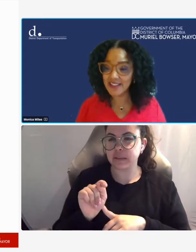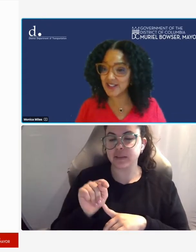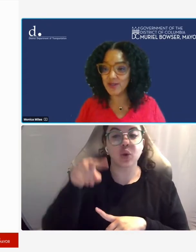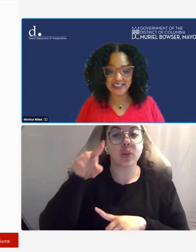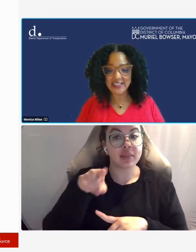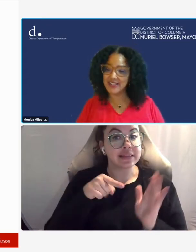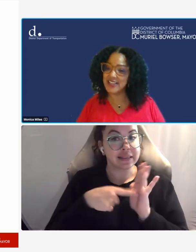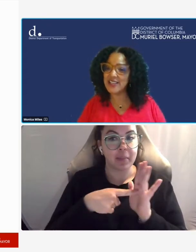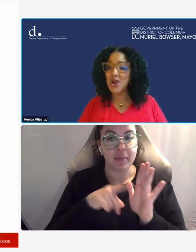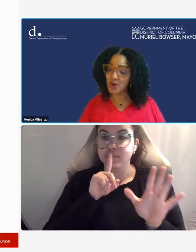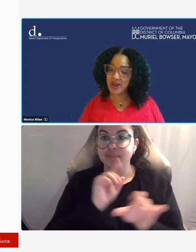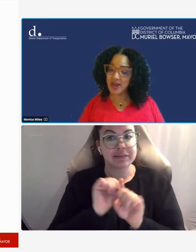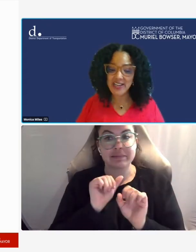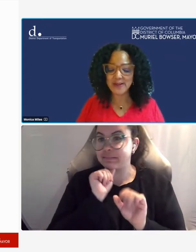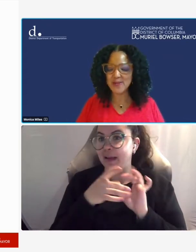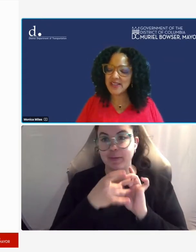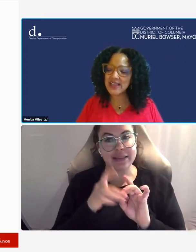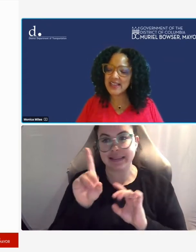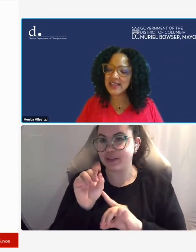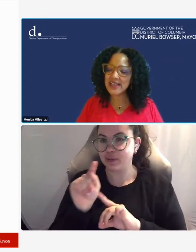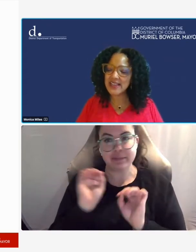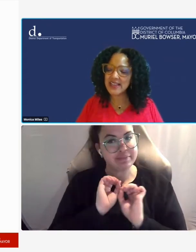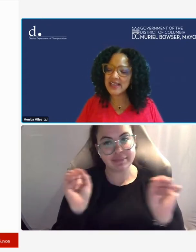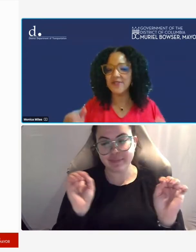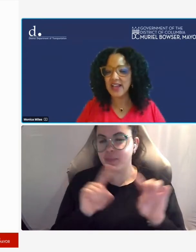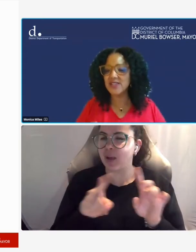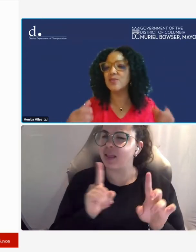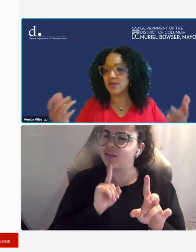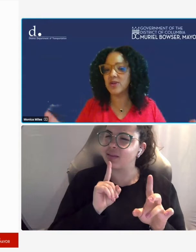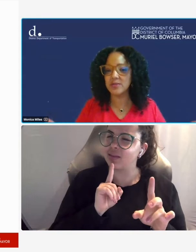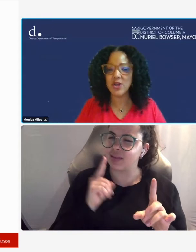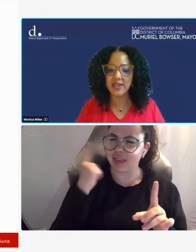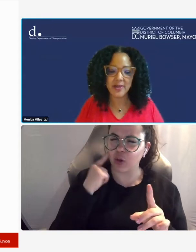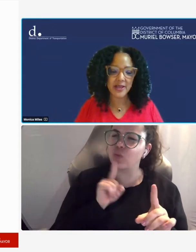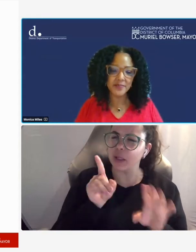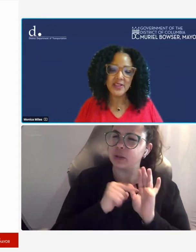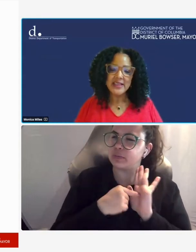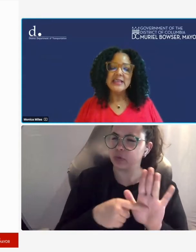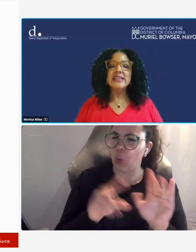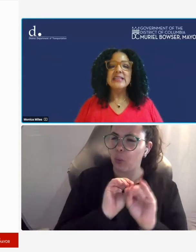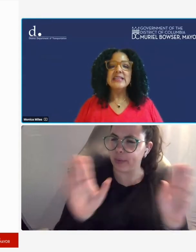the d.o.t or any firms but i think it really solidifies what what i'm talking about so let's